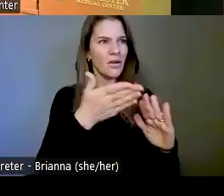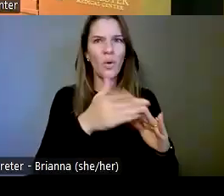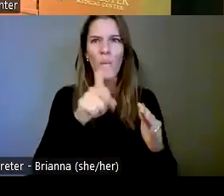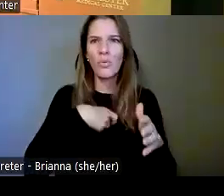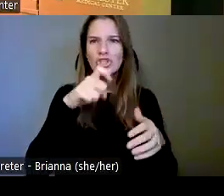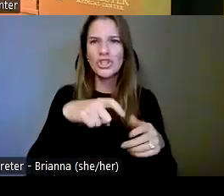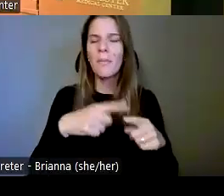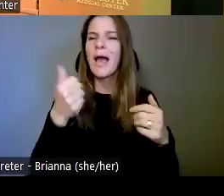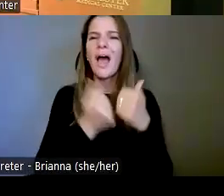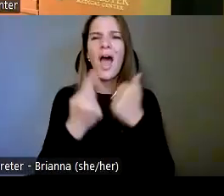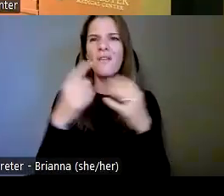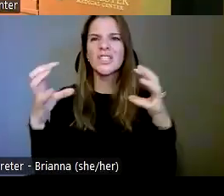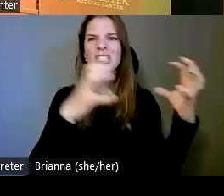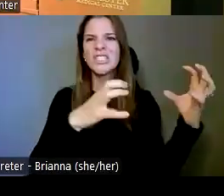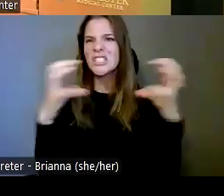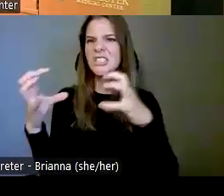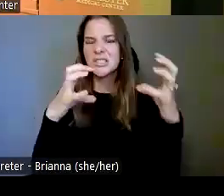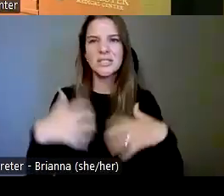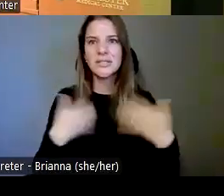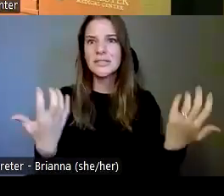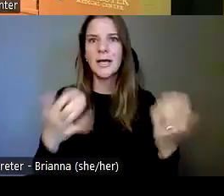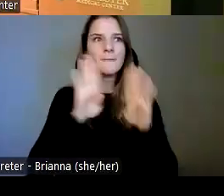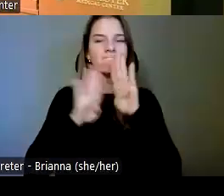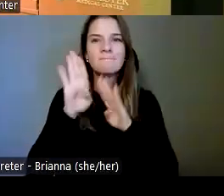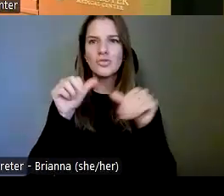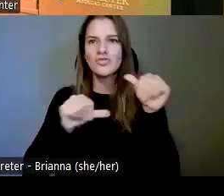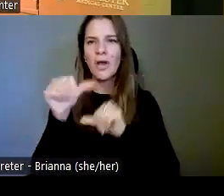each other all the time. And I'm like, something seems off to me. And I couldn't really figure out